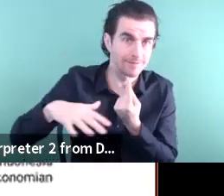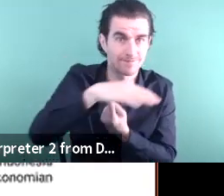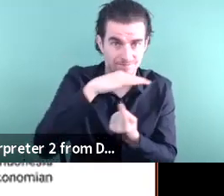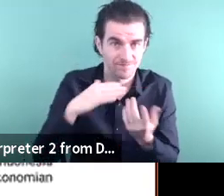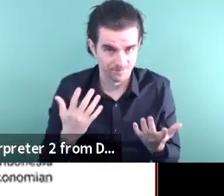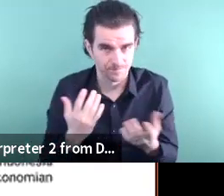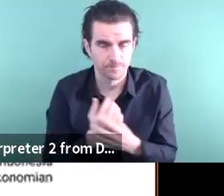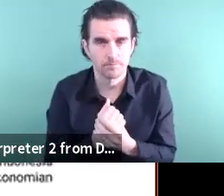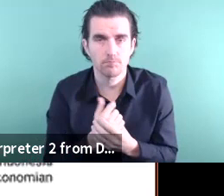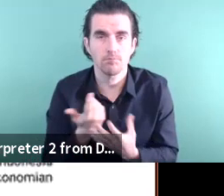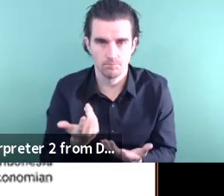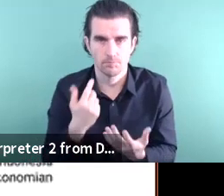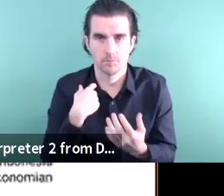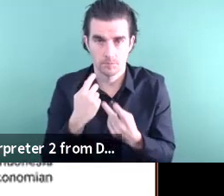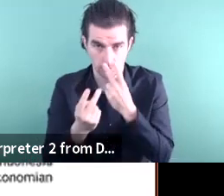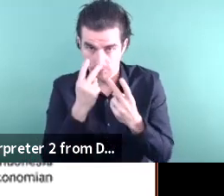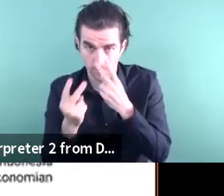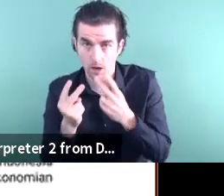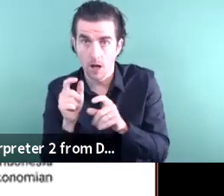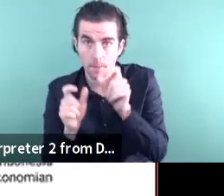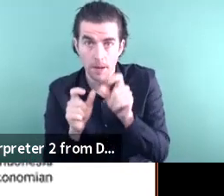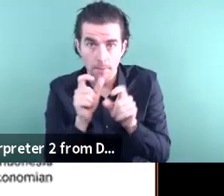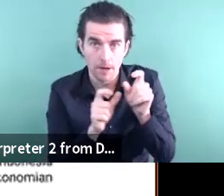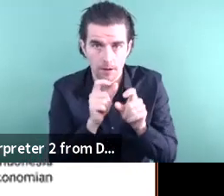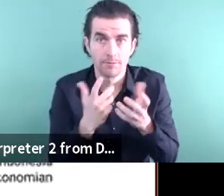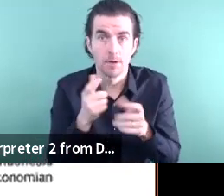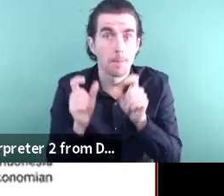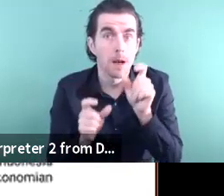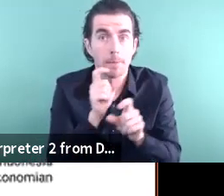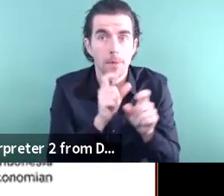get the adjusted poverty rate shown as the bar chat on the left side of the screen,